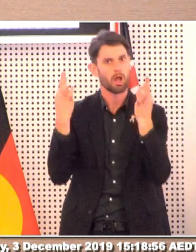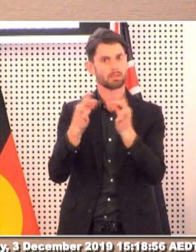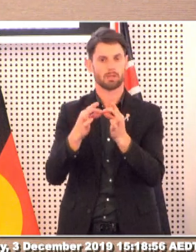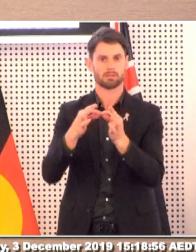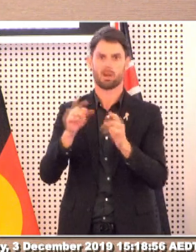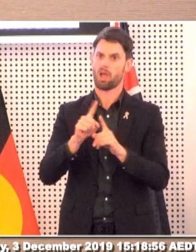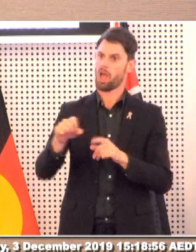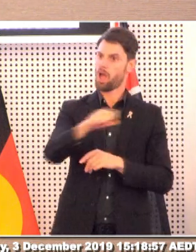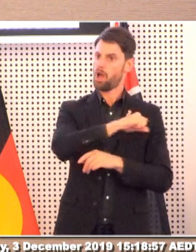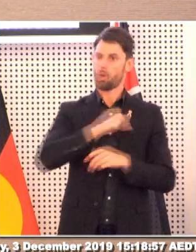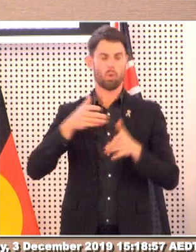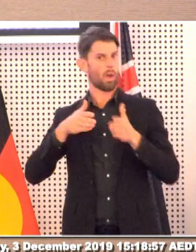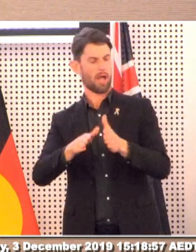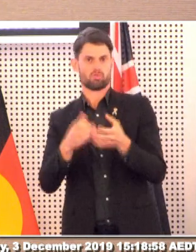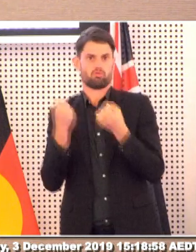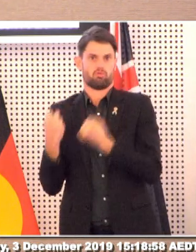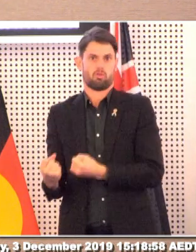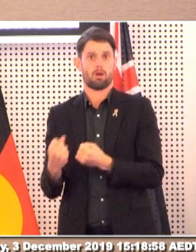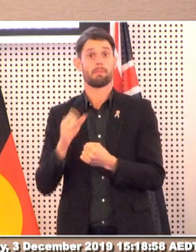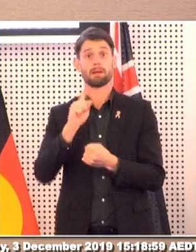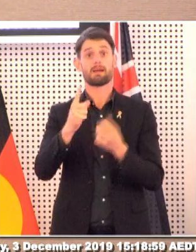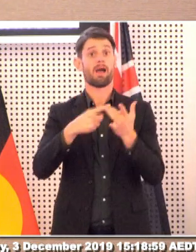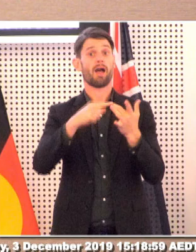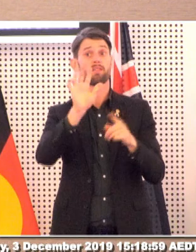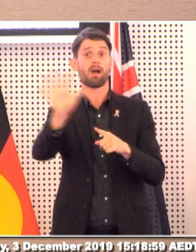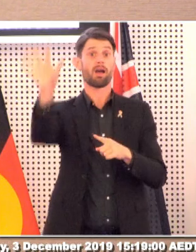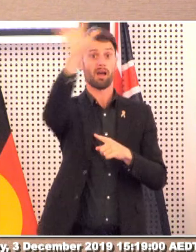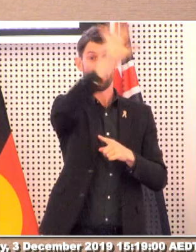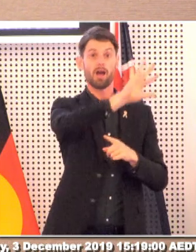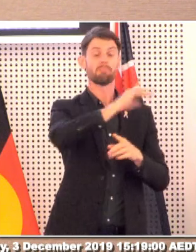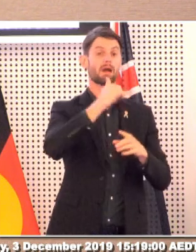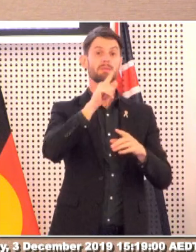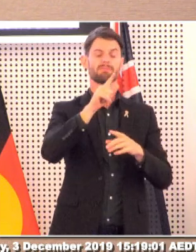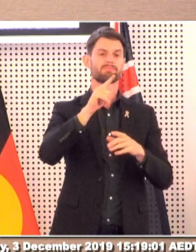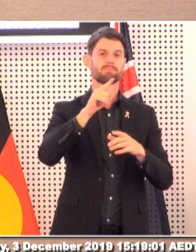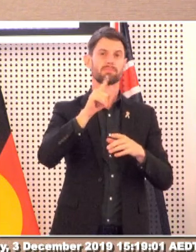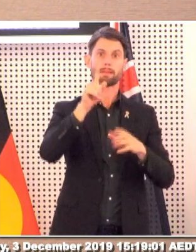but I think in states where you have vast geographic areas to cover, it may not be